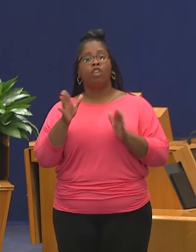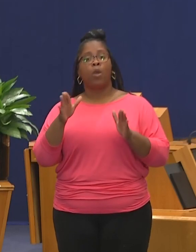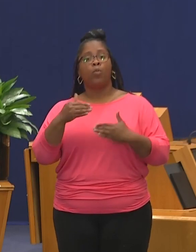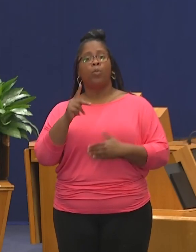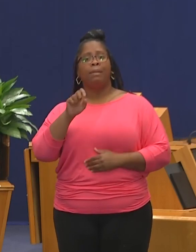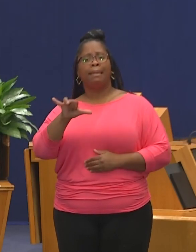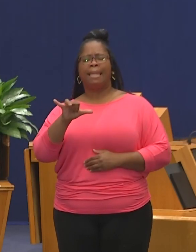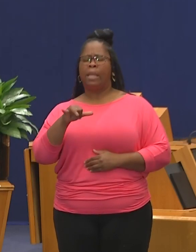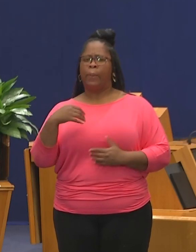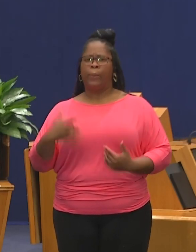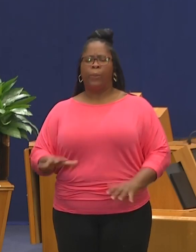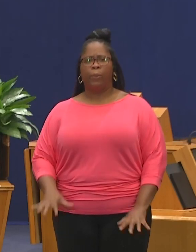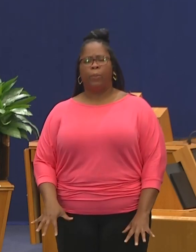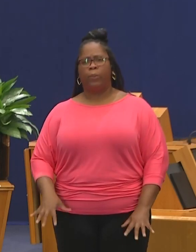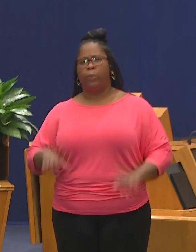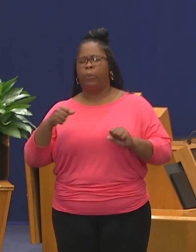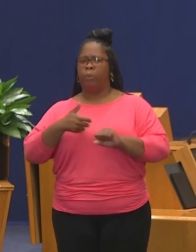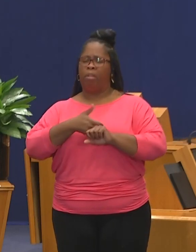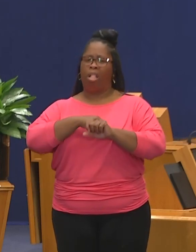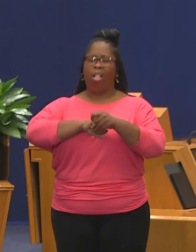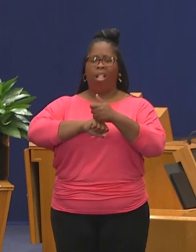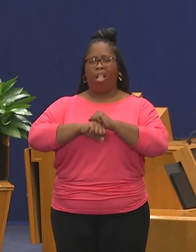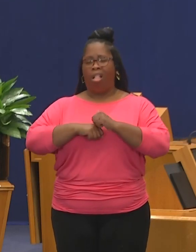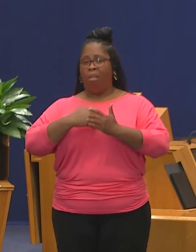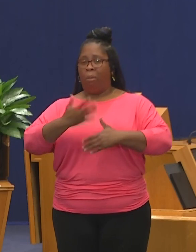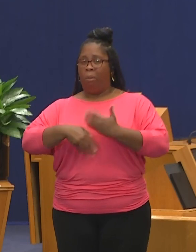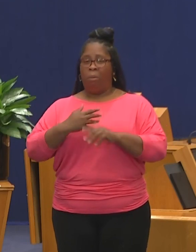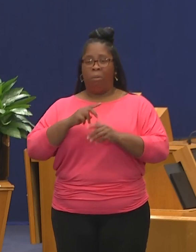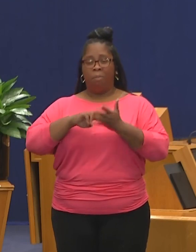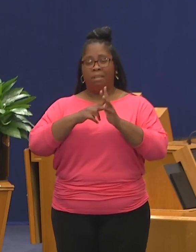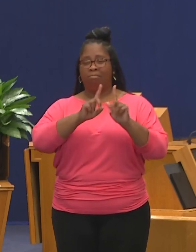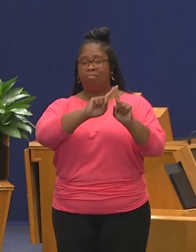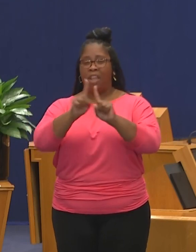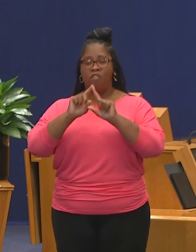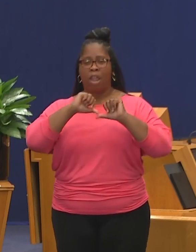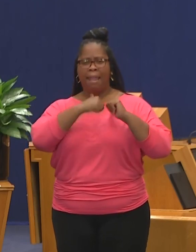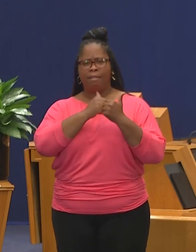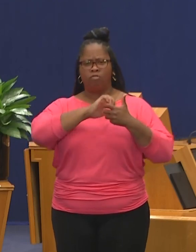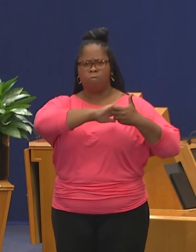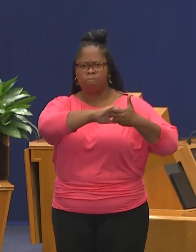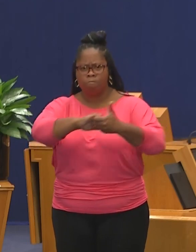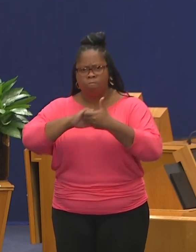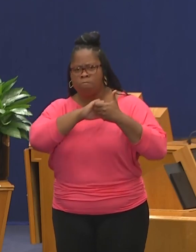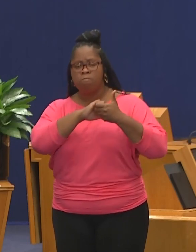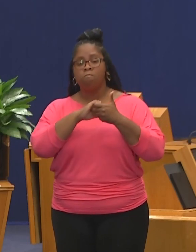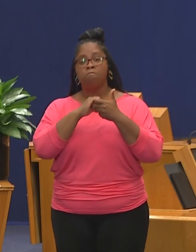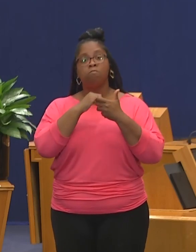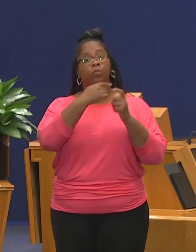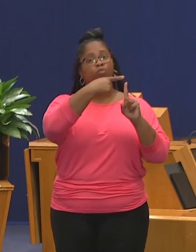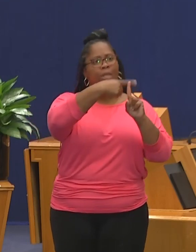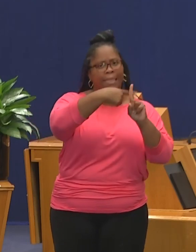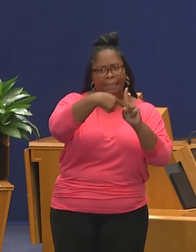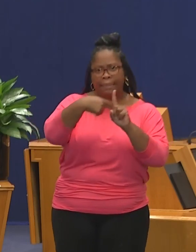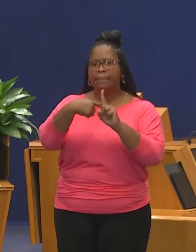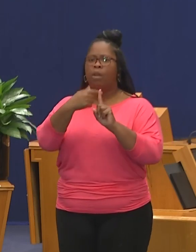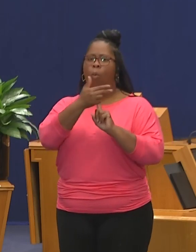PROJECT ROOM KEY IS A MASSIVE UNDERTAKING THAT REQUIRES MANY PEOPLE AND AGENCIES WORKING